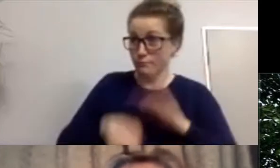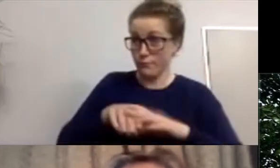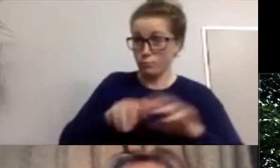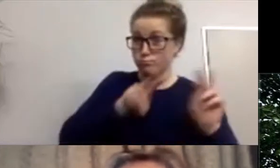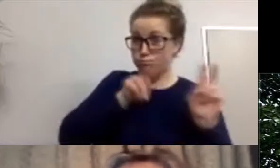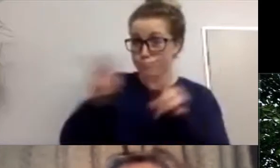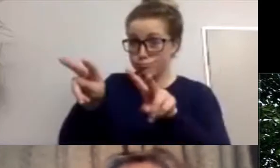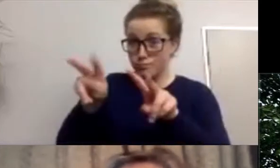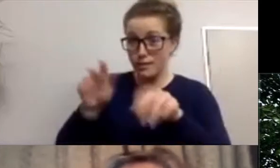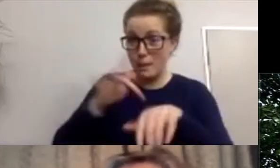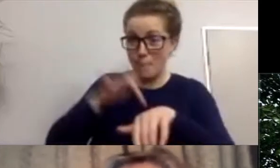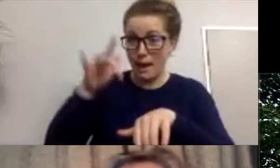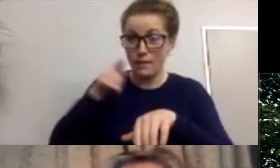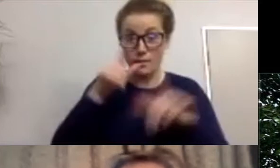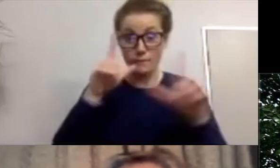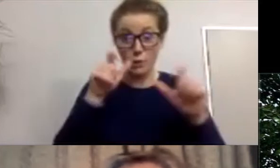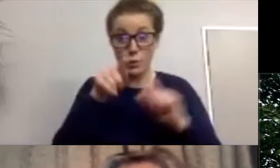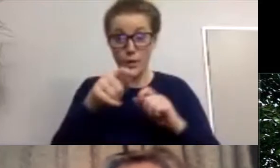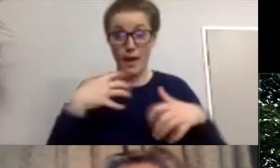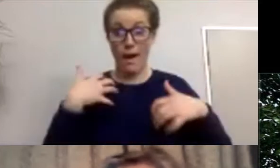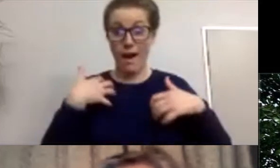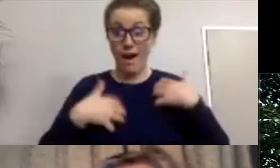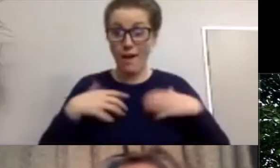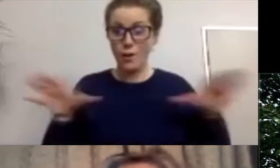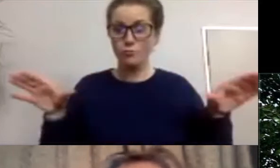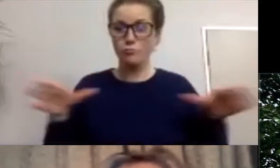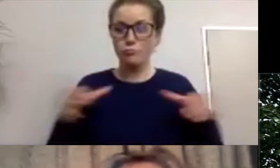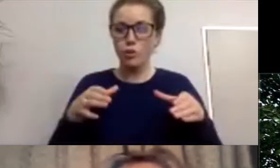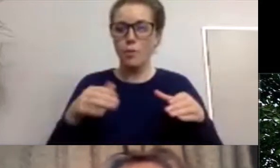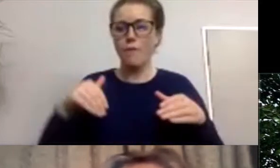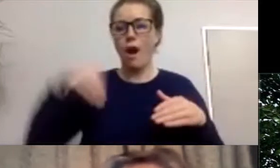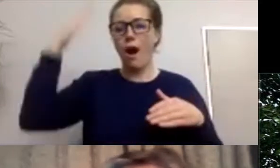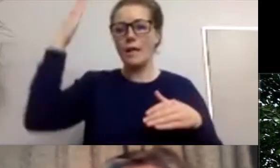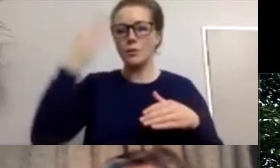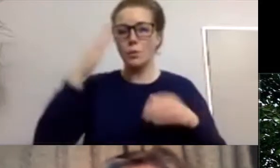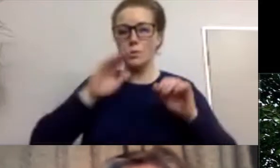The photo there is quite exciting, it's a group of high school students running to the